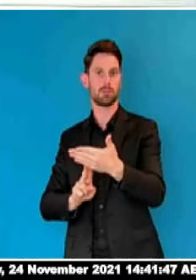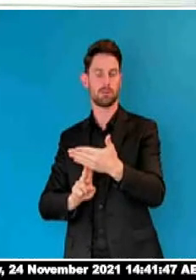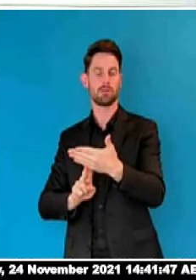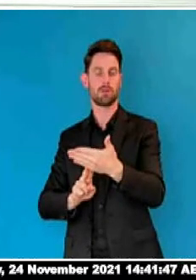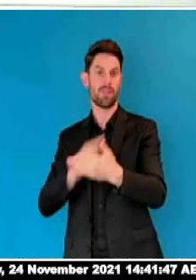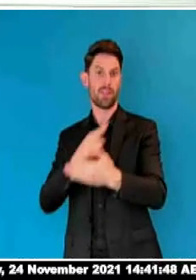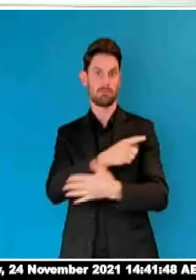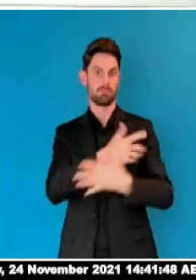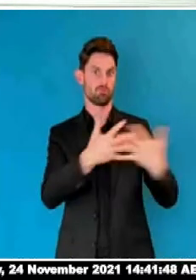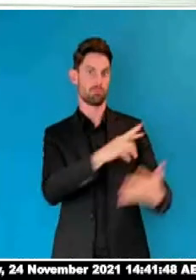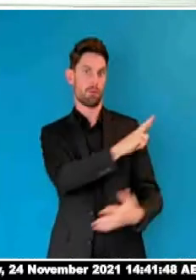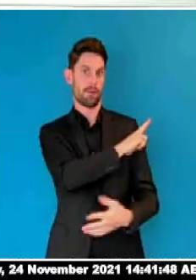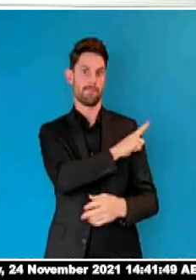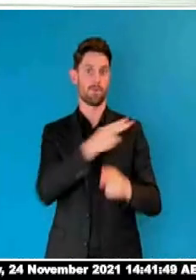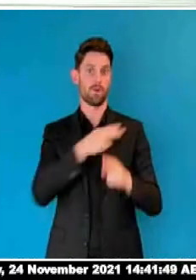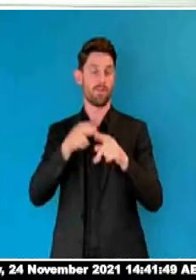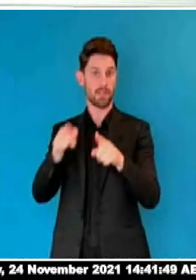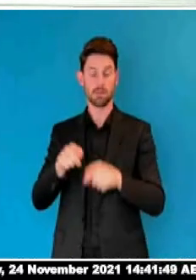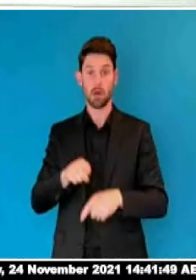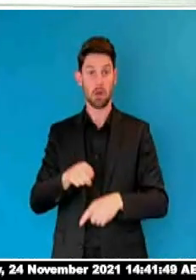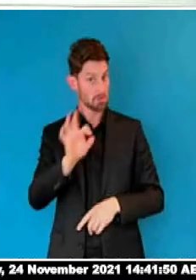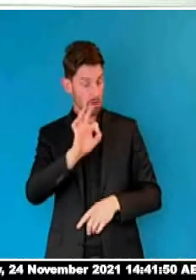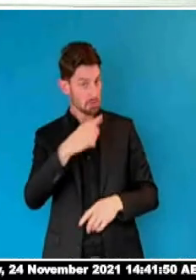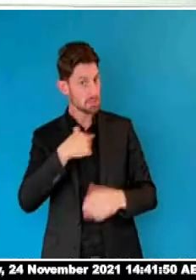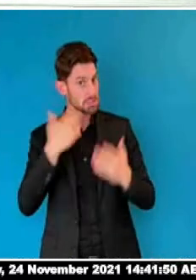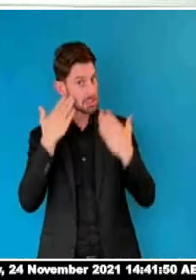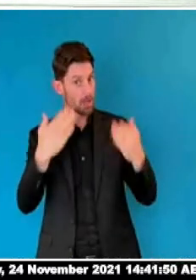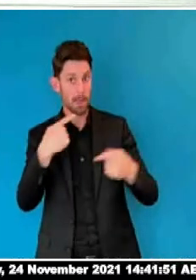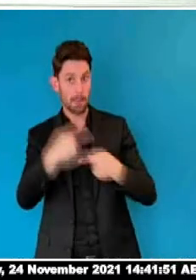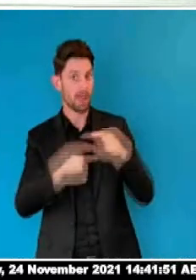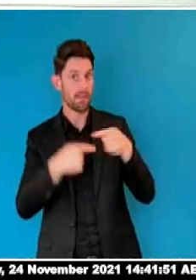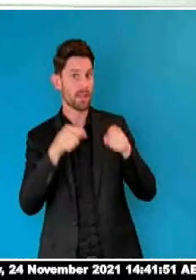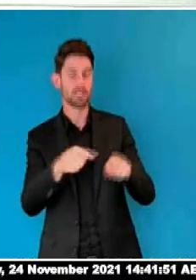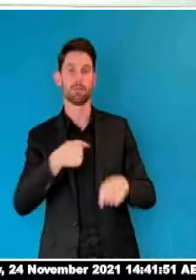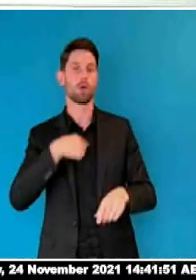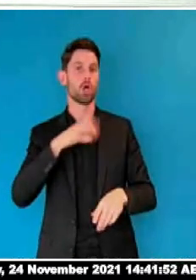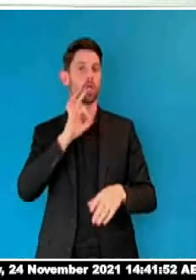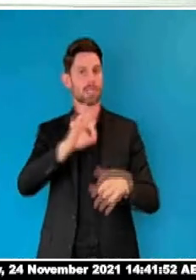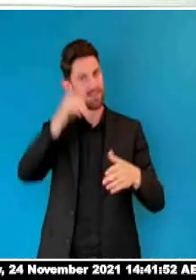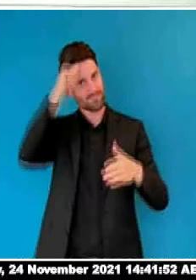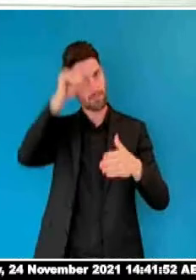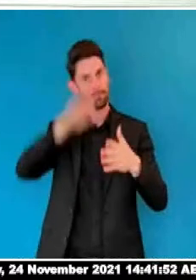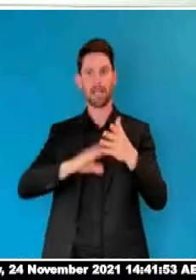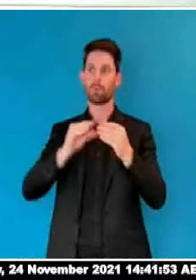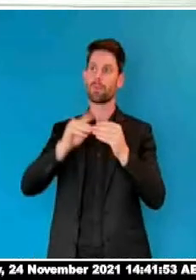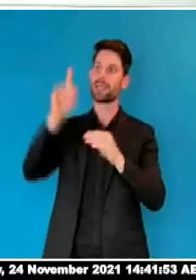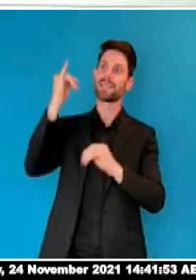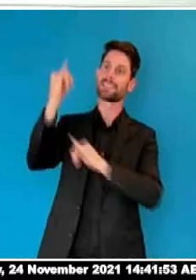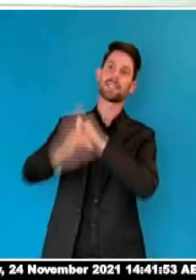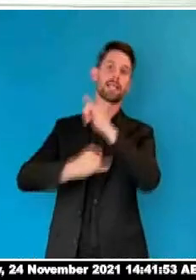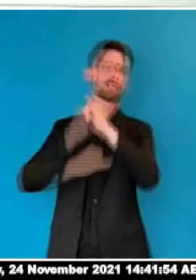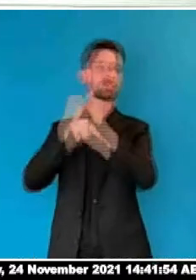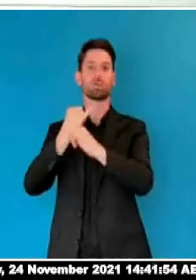No, I'm not familiar with that. I'm not familiar with international conventions generally.